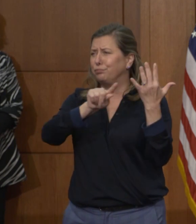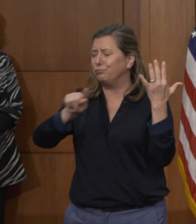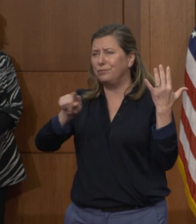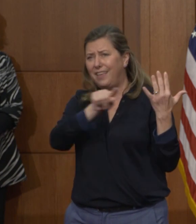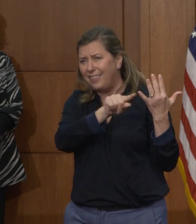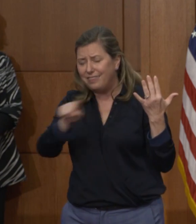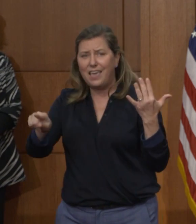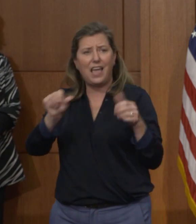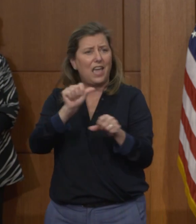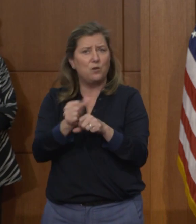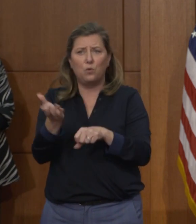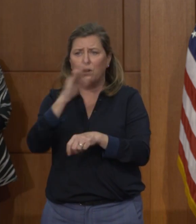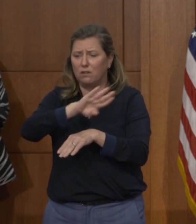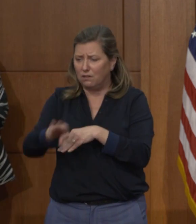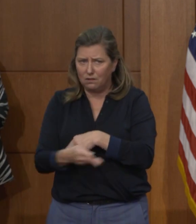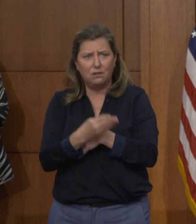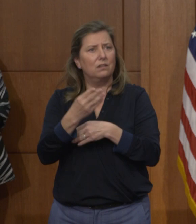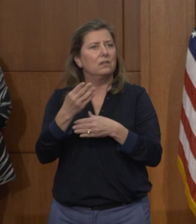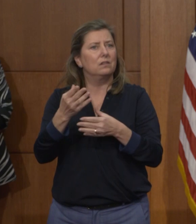to those individuals that are working in our hospitals,